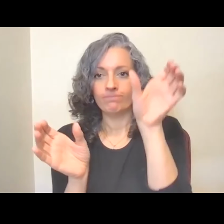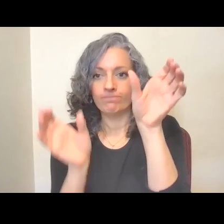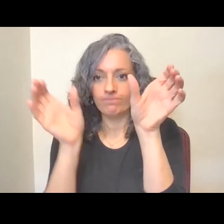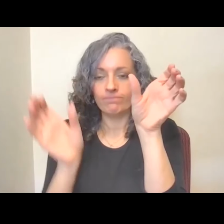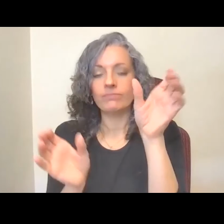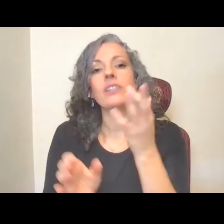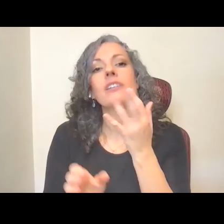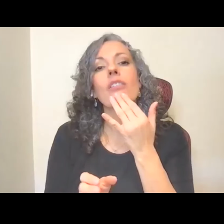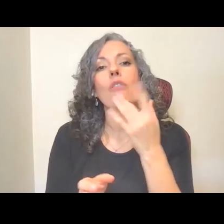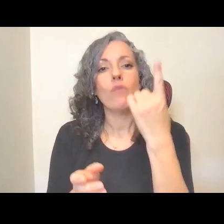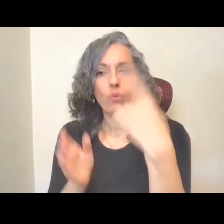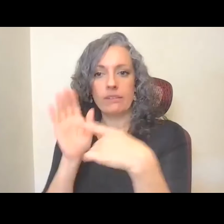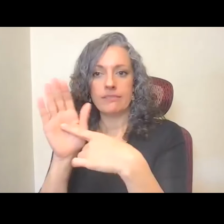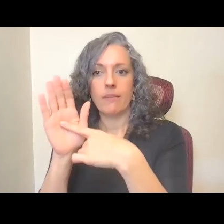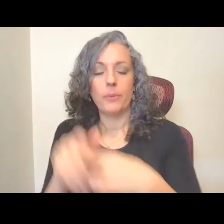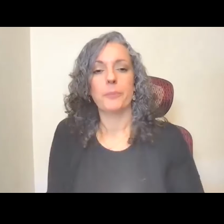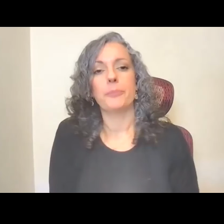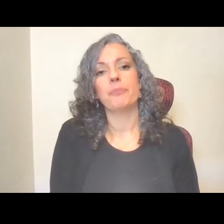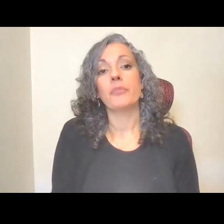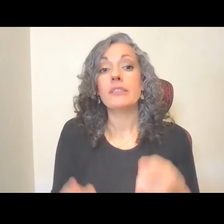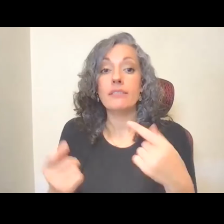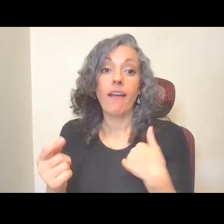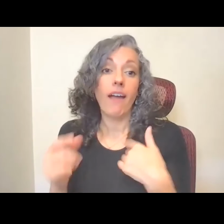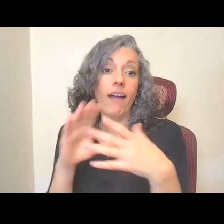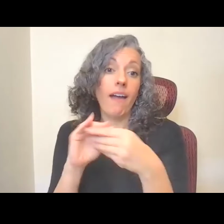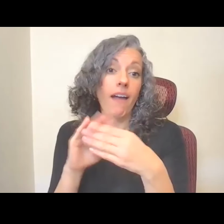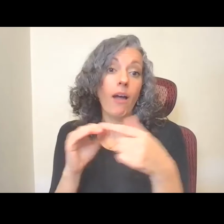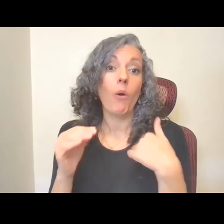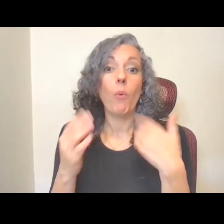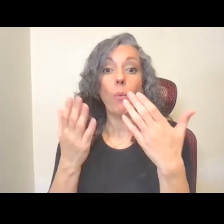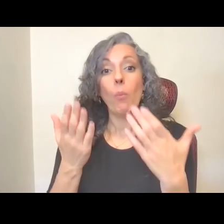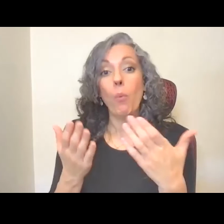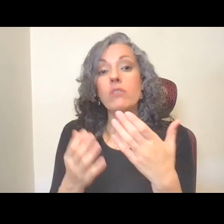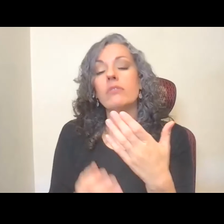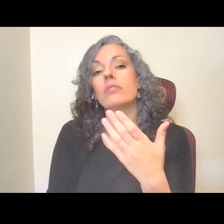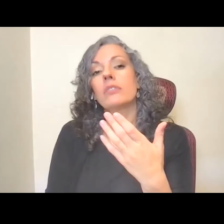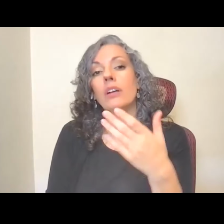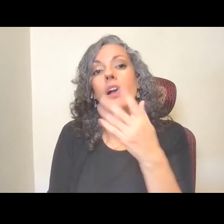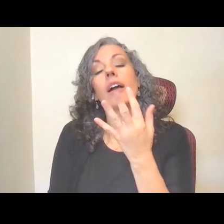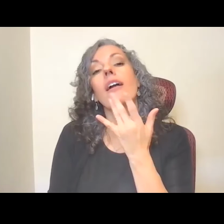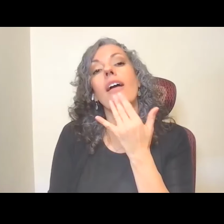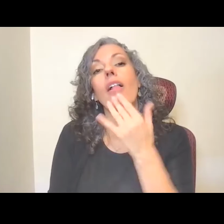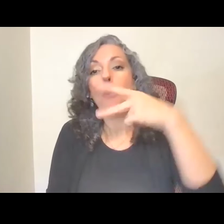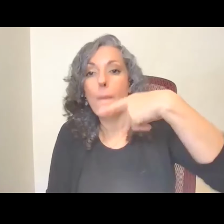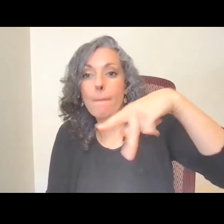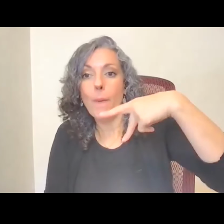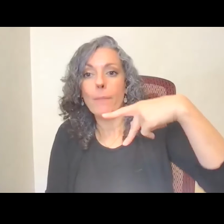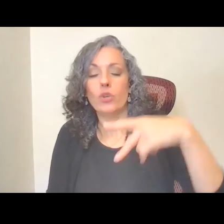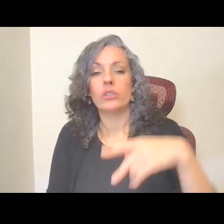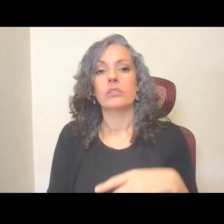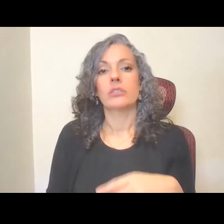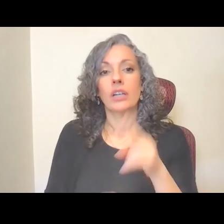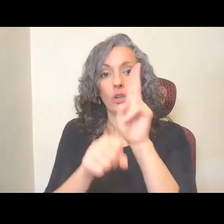example. Let's say I wanna if I can use this dark purple and if I can use it with yellow. So if I,